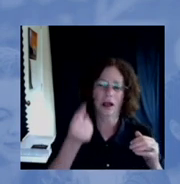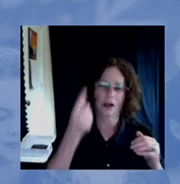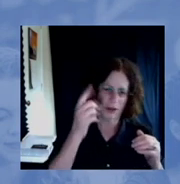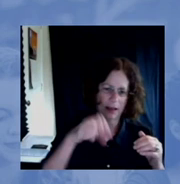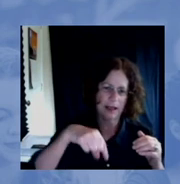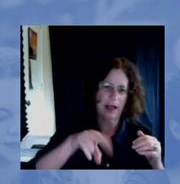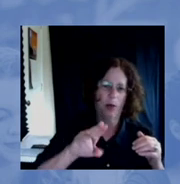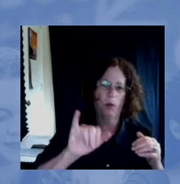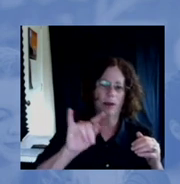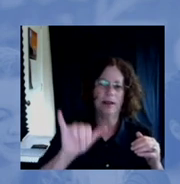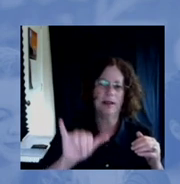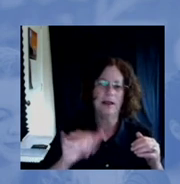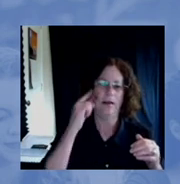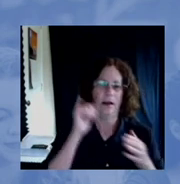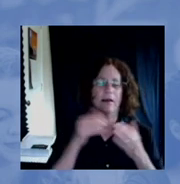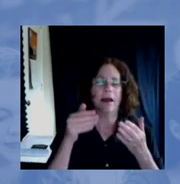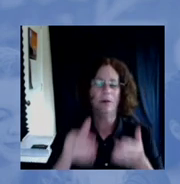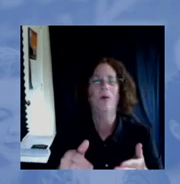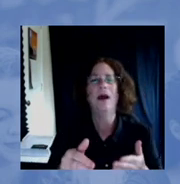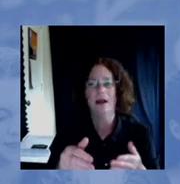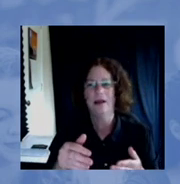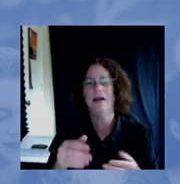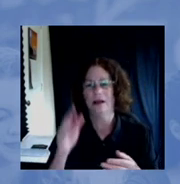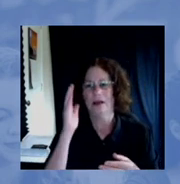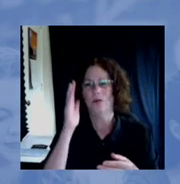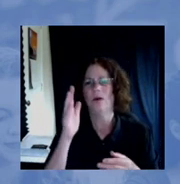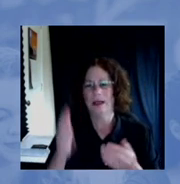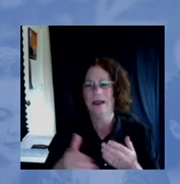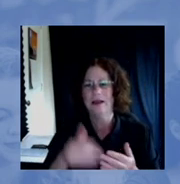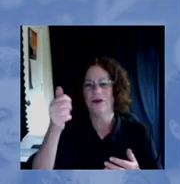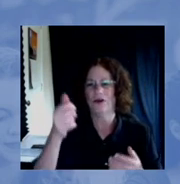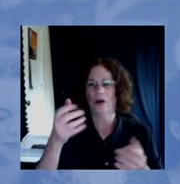IT THAT WAY I THINK IT GETS A LOT MORE SIMPLE. SO I WANT TO THANK BOTH DISTRICTS, THANK YOU